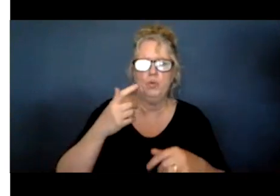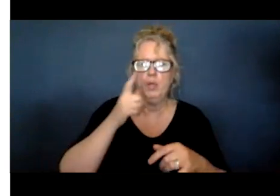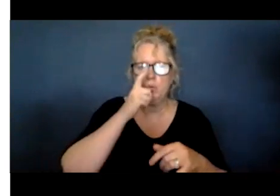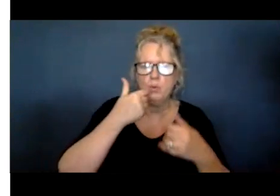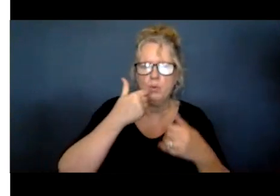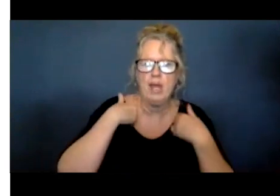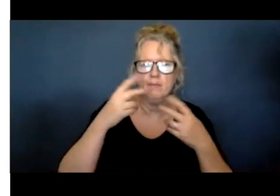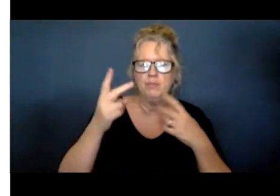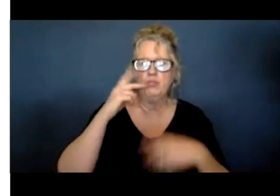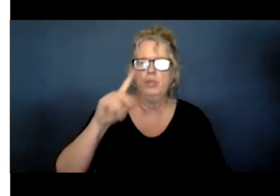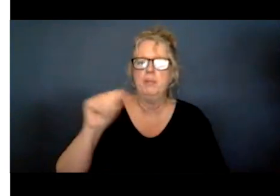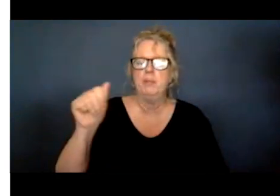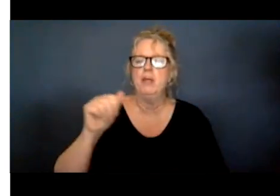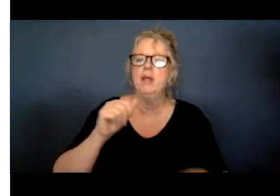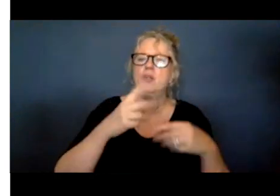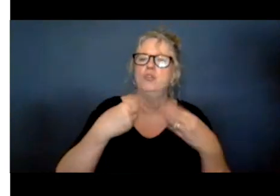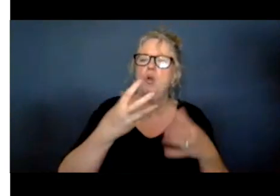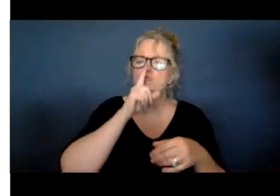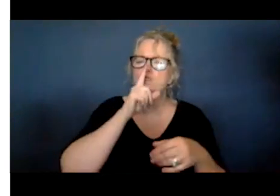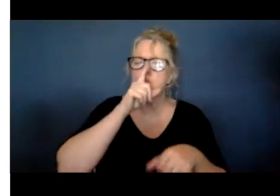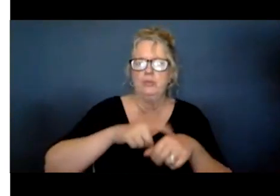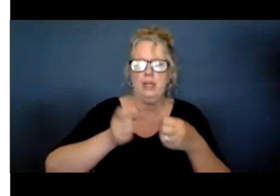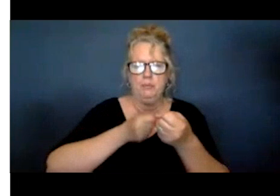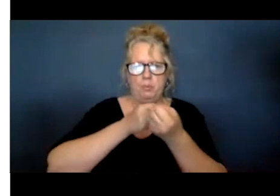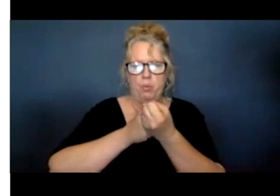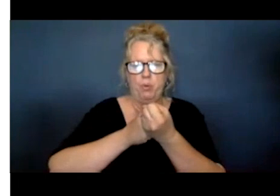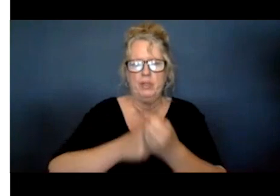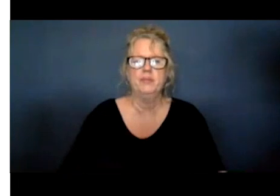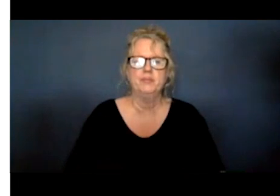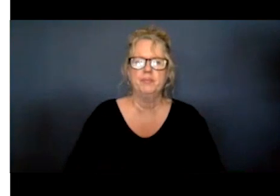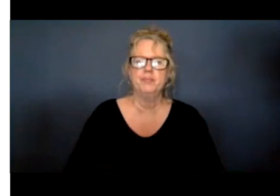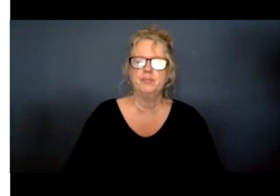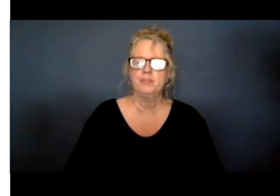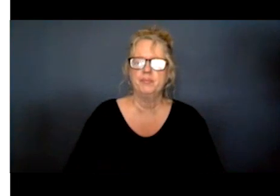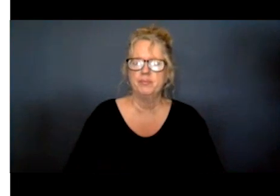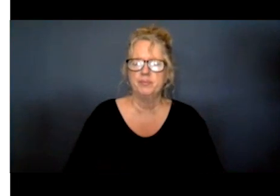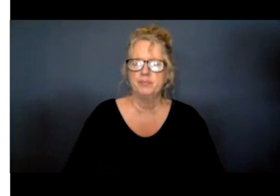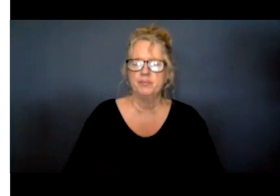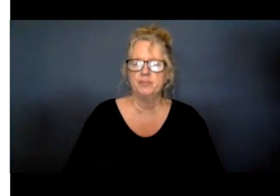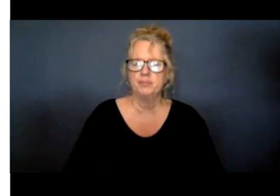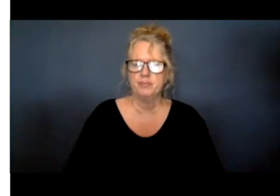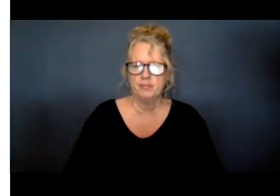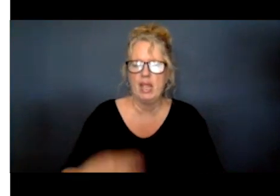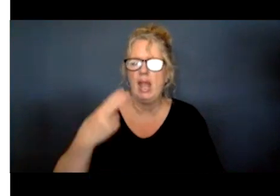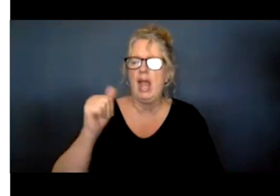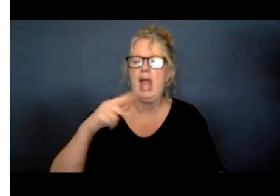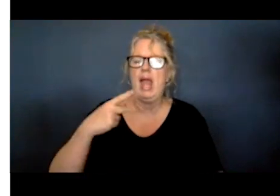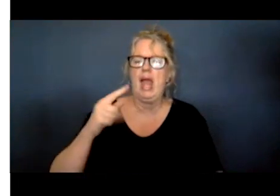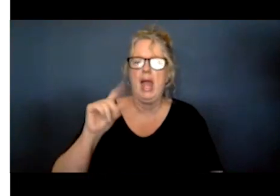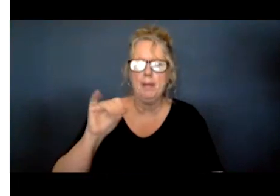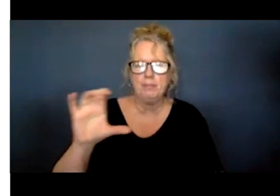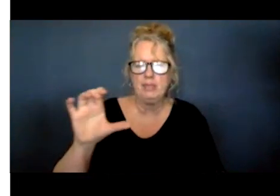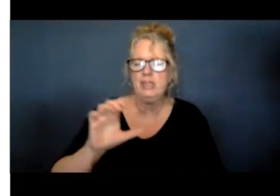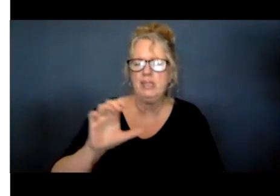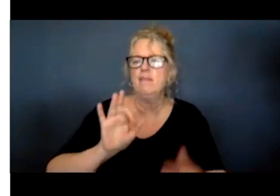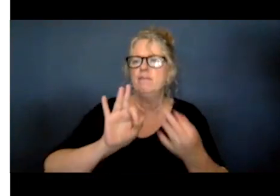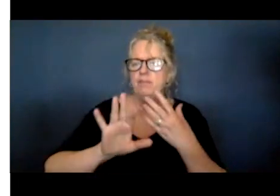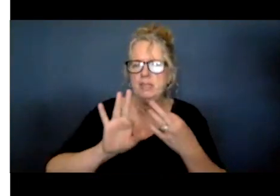by offering discreet, real-time support. Haptic feedback wearables, such as vibrating